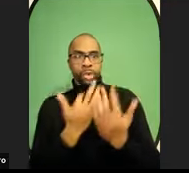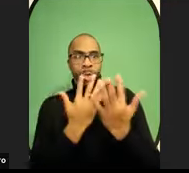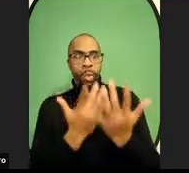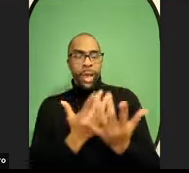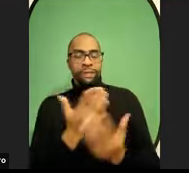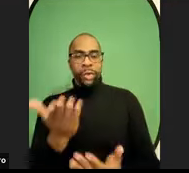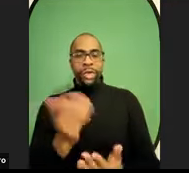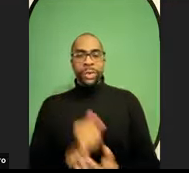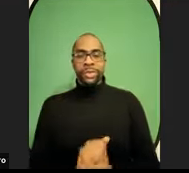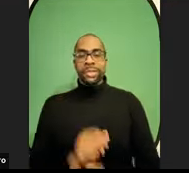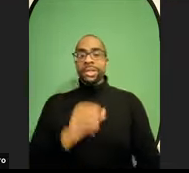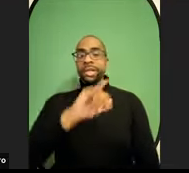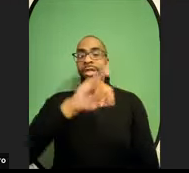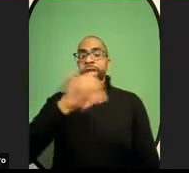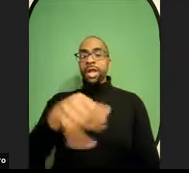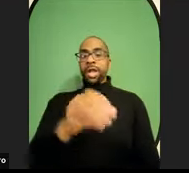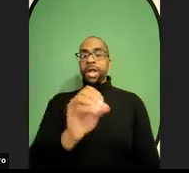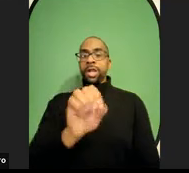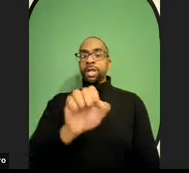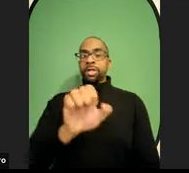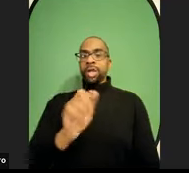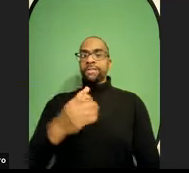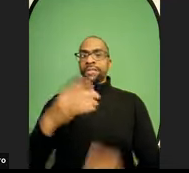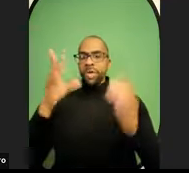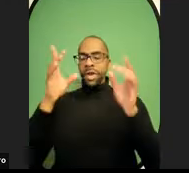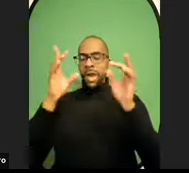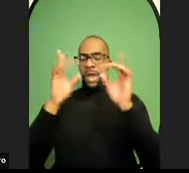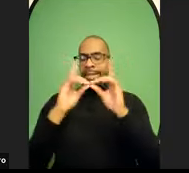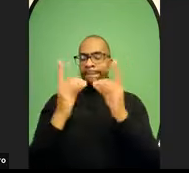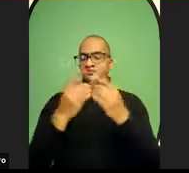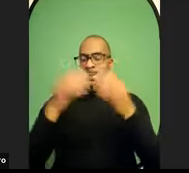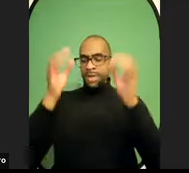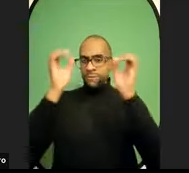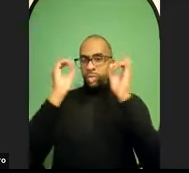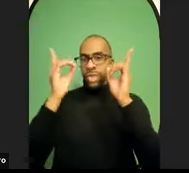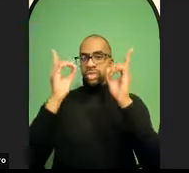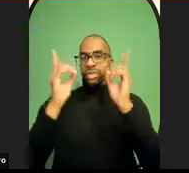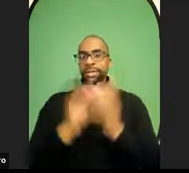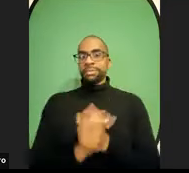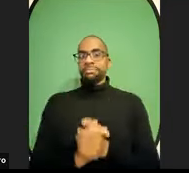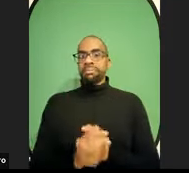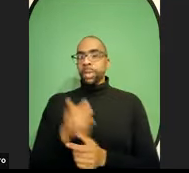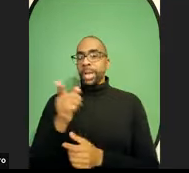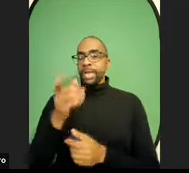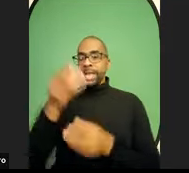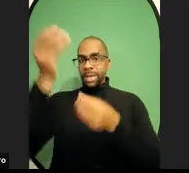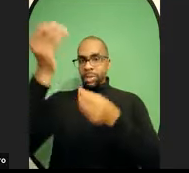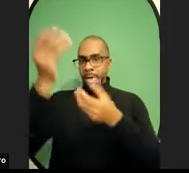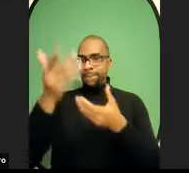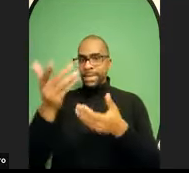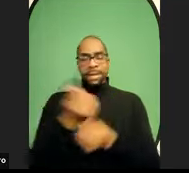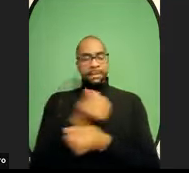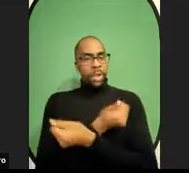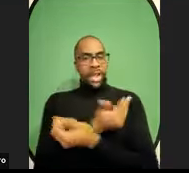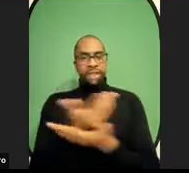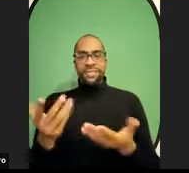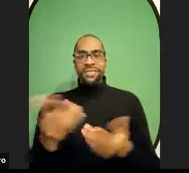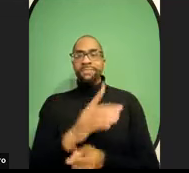here tonight, you already have a question waiting for you. list. And yes he's going to. let us